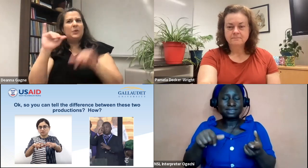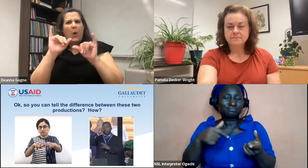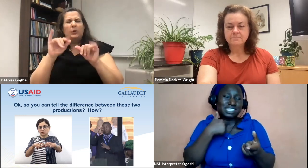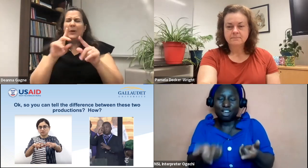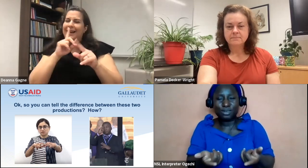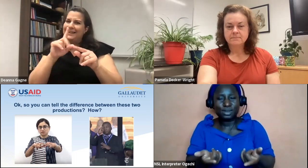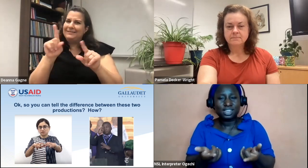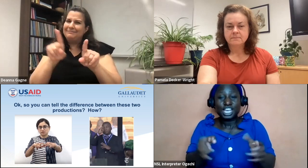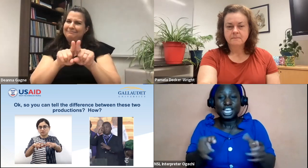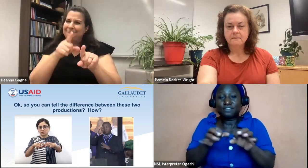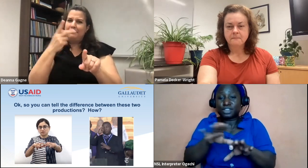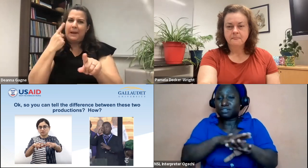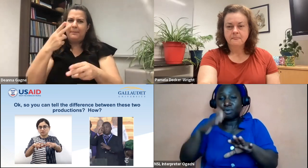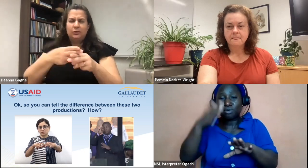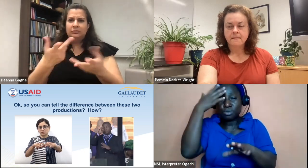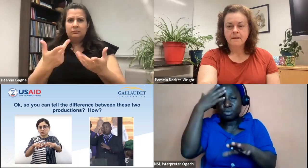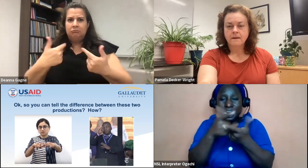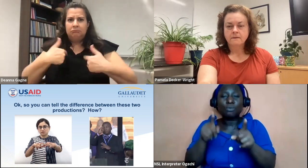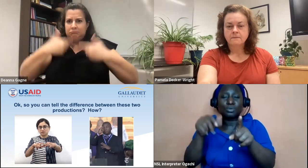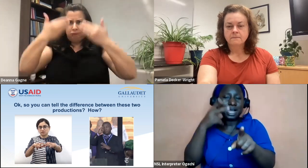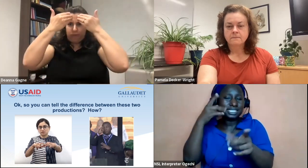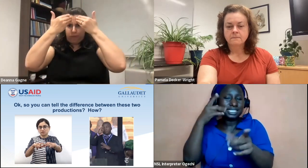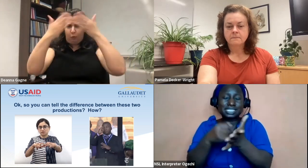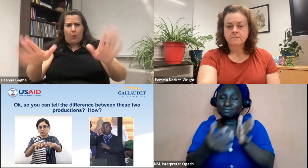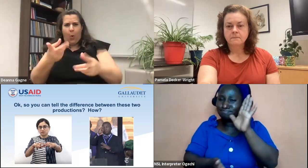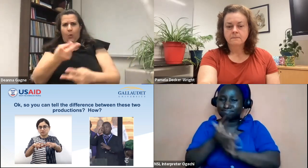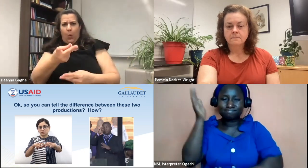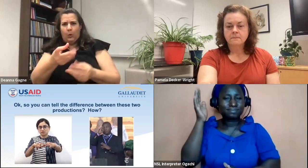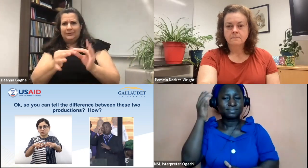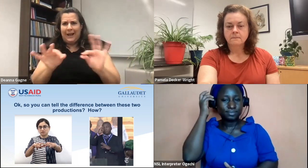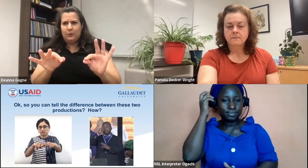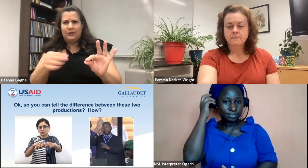and I think. as Pam I want to mention.